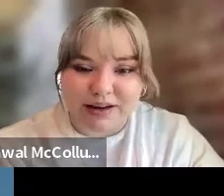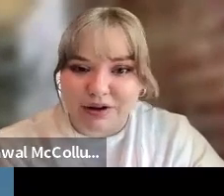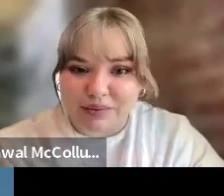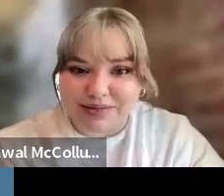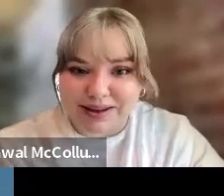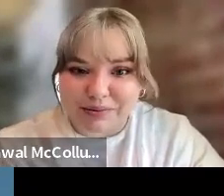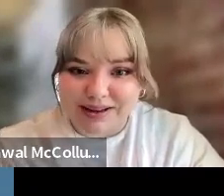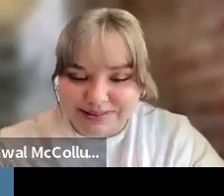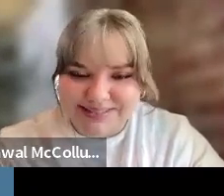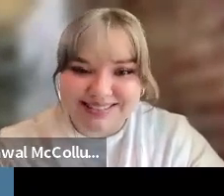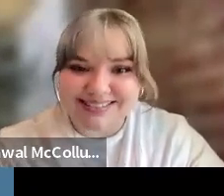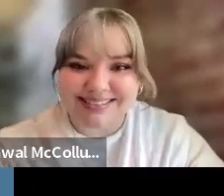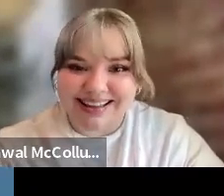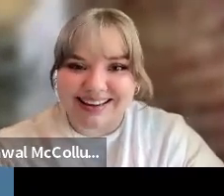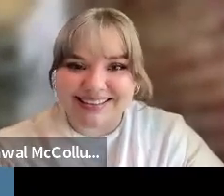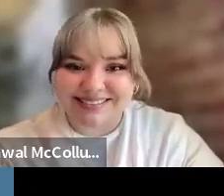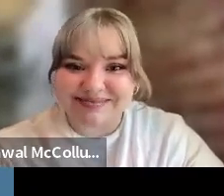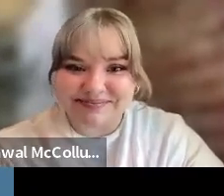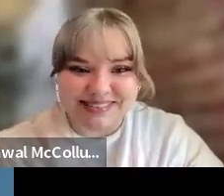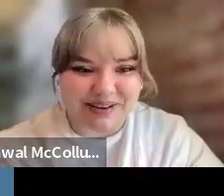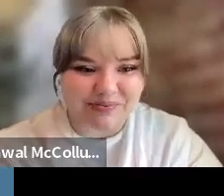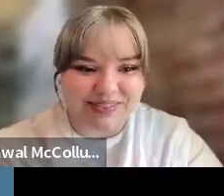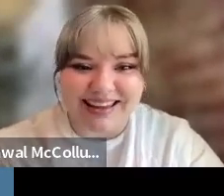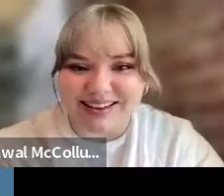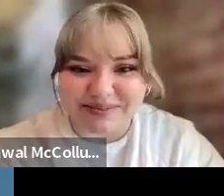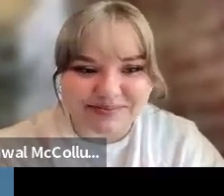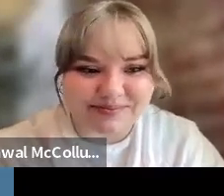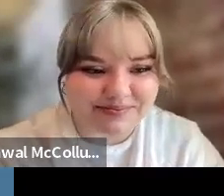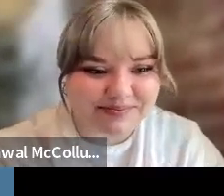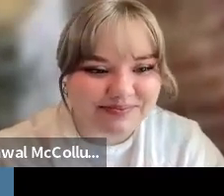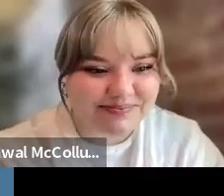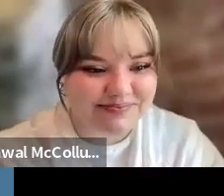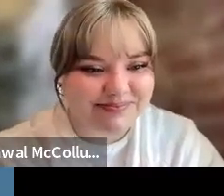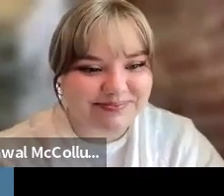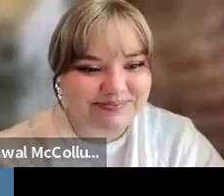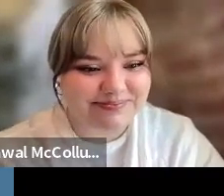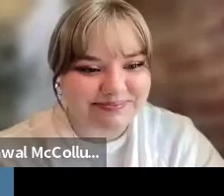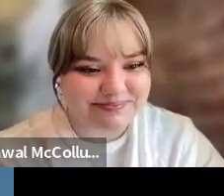straightforward for them, so not just clinics and hospitals but our